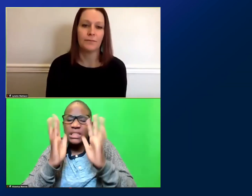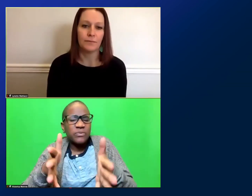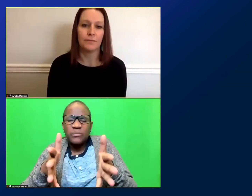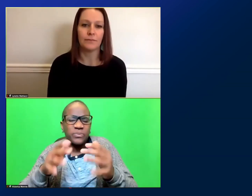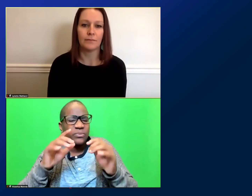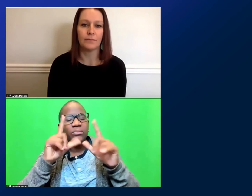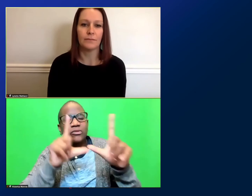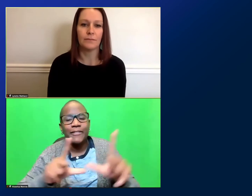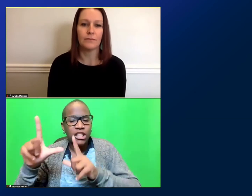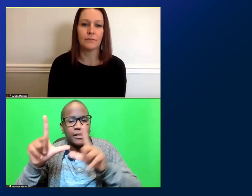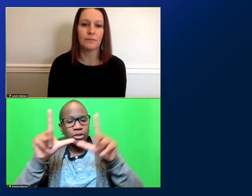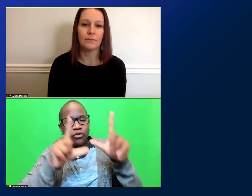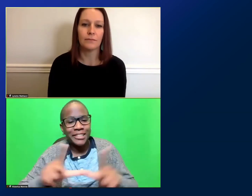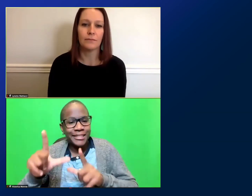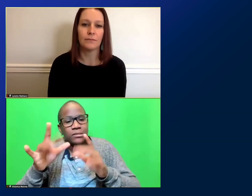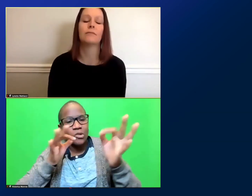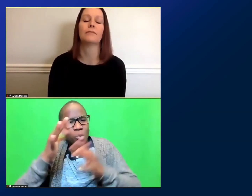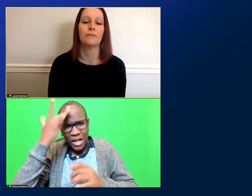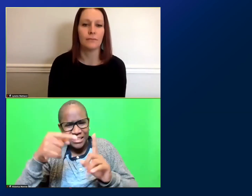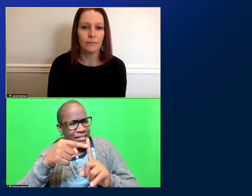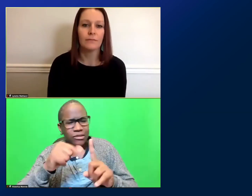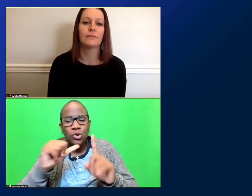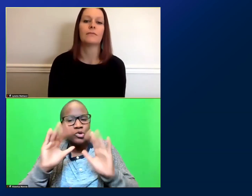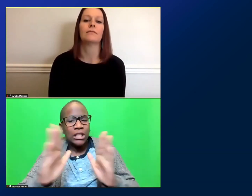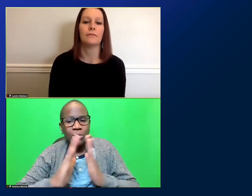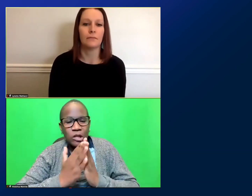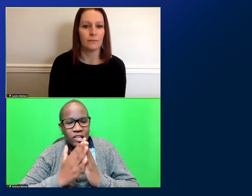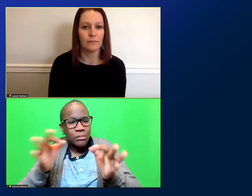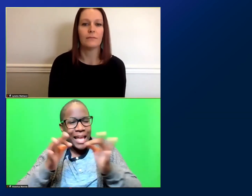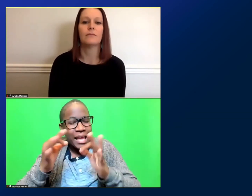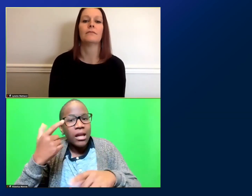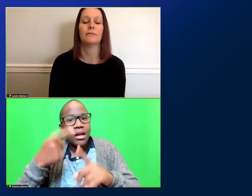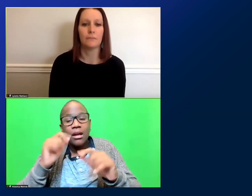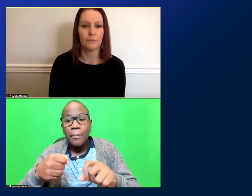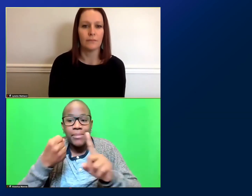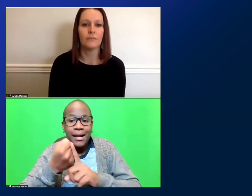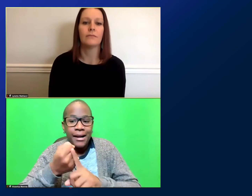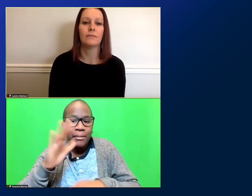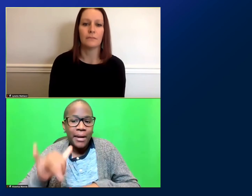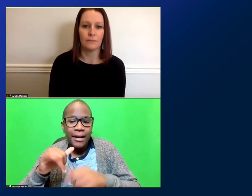we have to do instead is reframe why the book is not a great book you know it's impacted